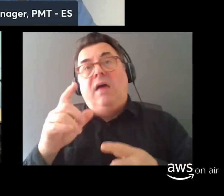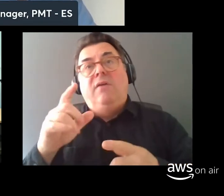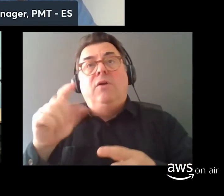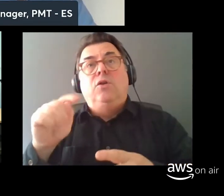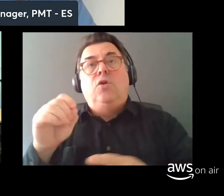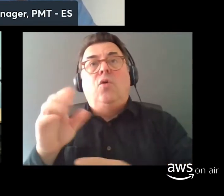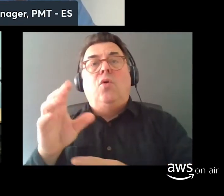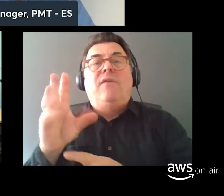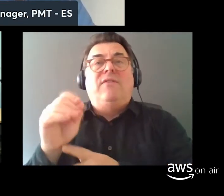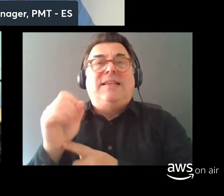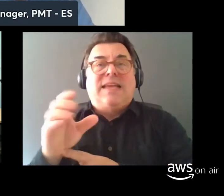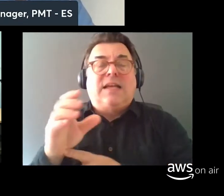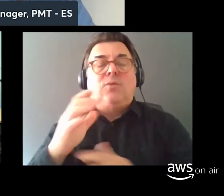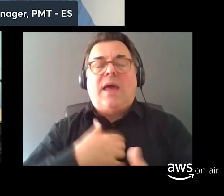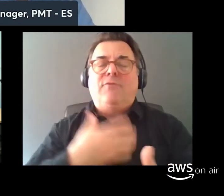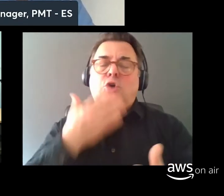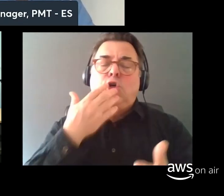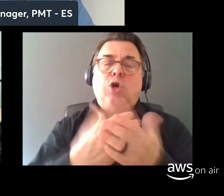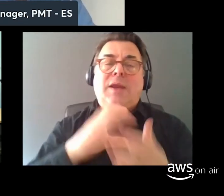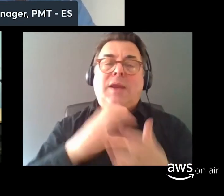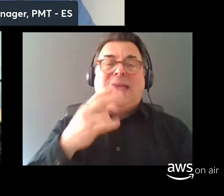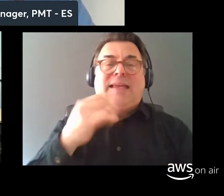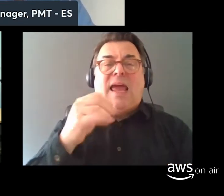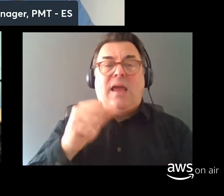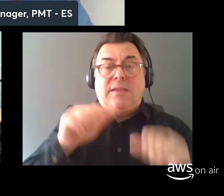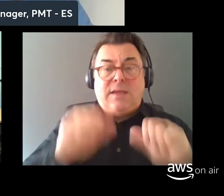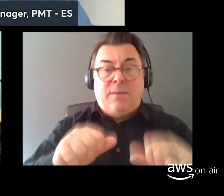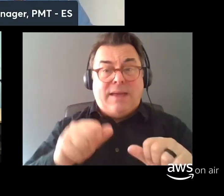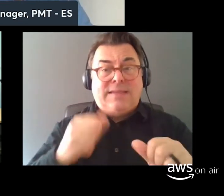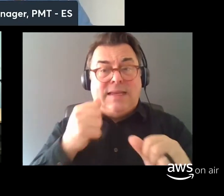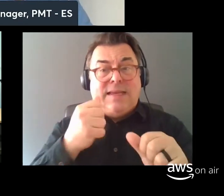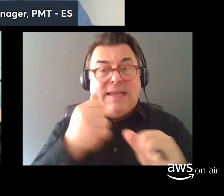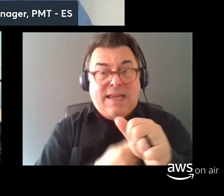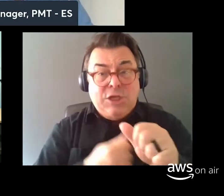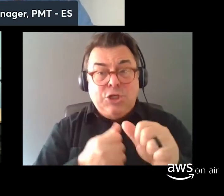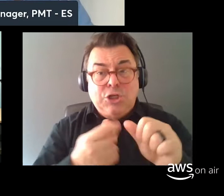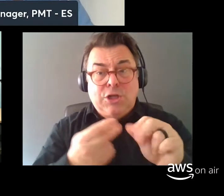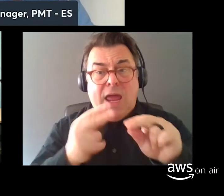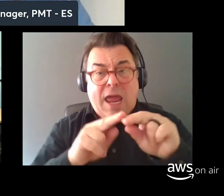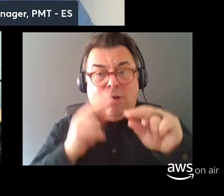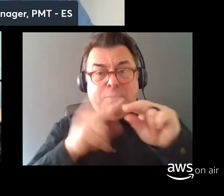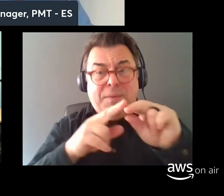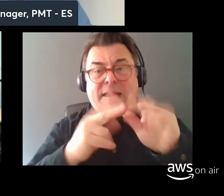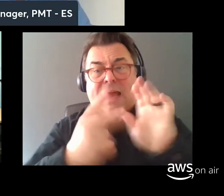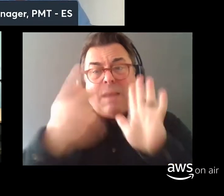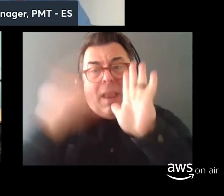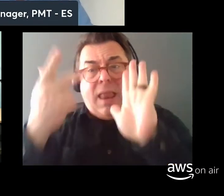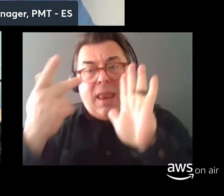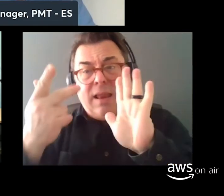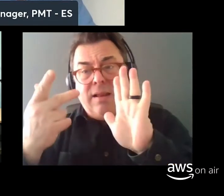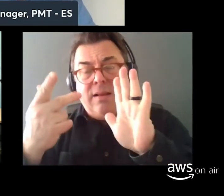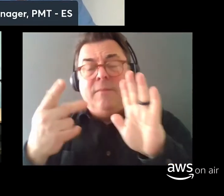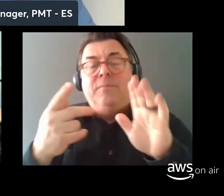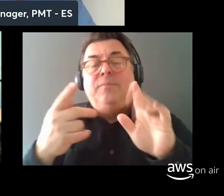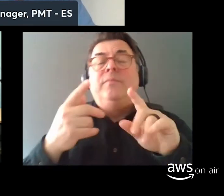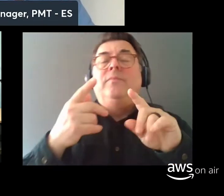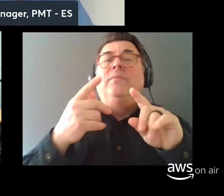and is able to double the capacity with each increment. So that was super exciting. At the same time, when we were talking to customers,